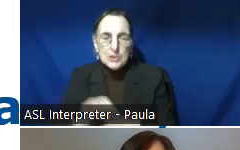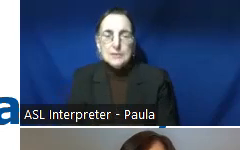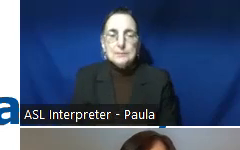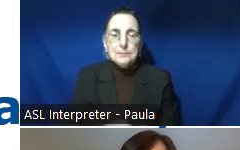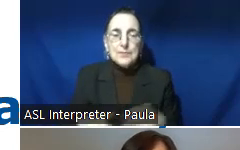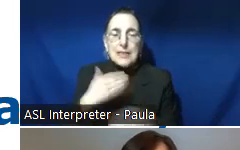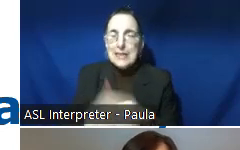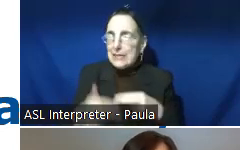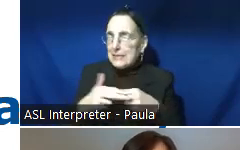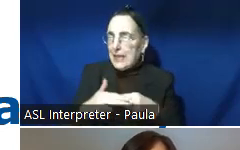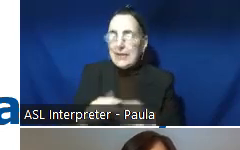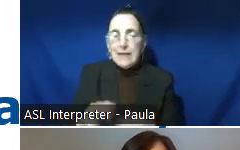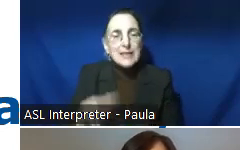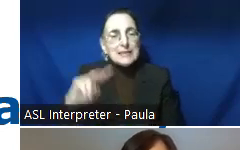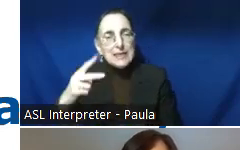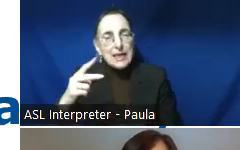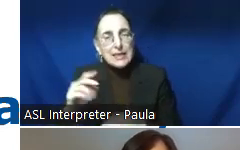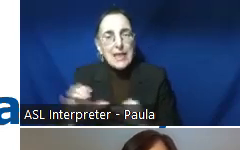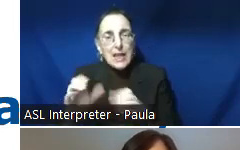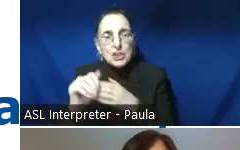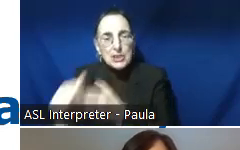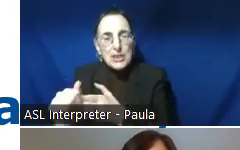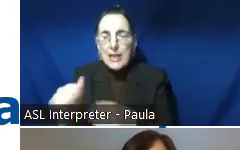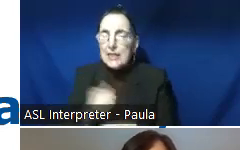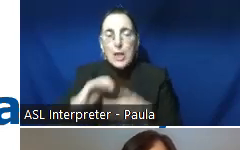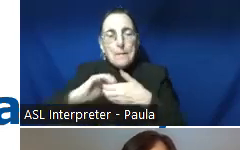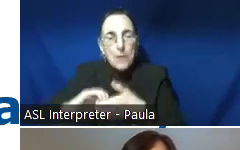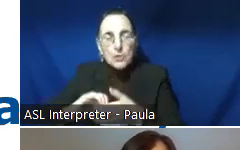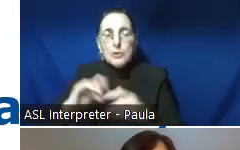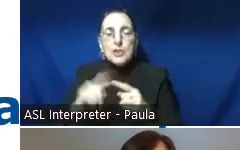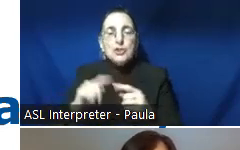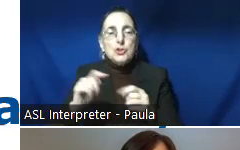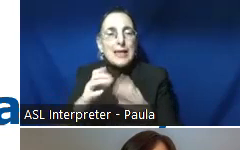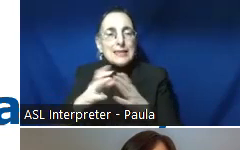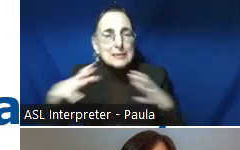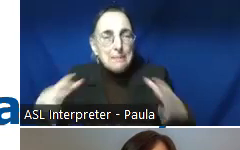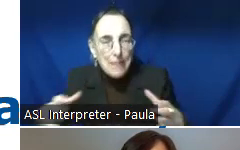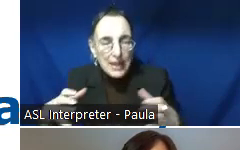The second action guide is Partnering to Expand Access to Home Modifications,